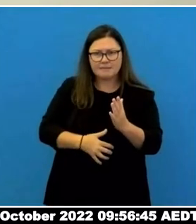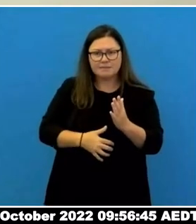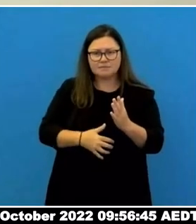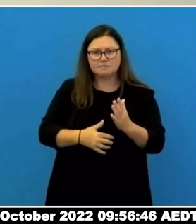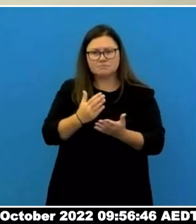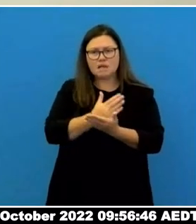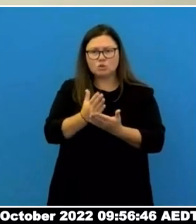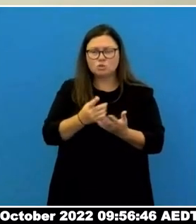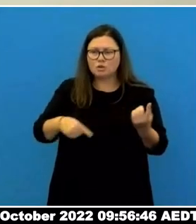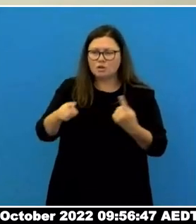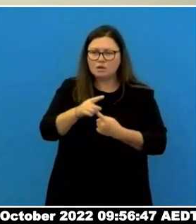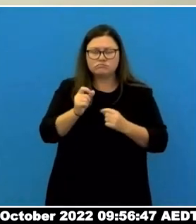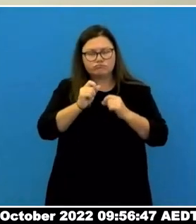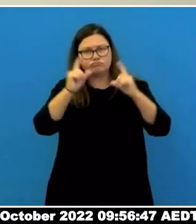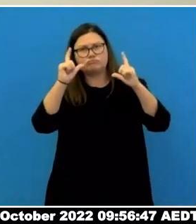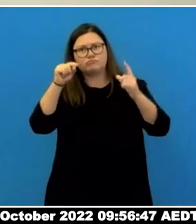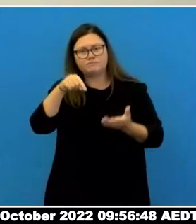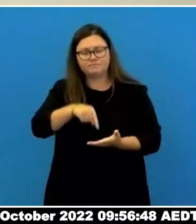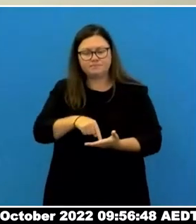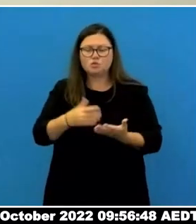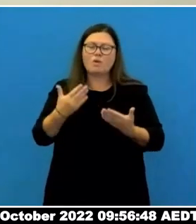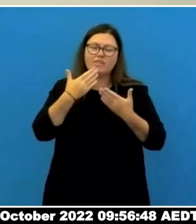So, thank you for the opportunity to appear today and provide this statement.